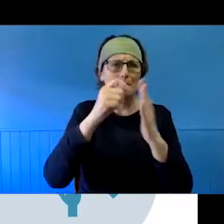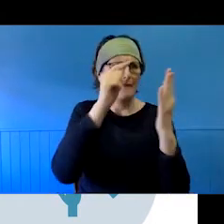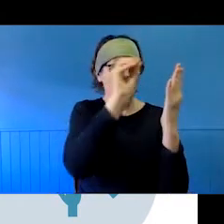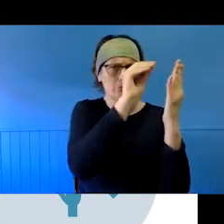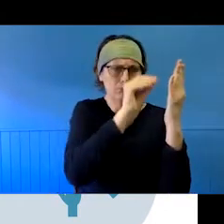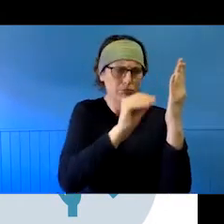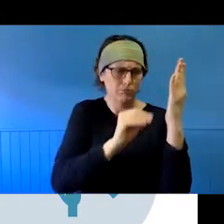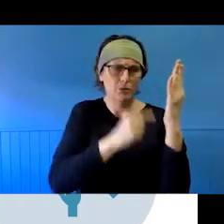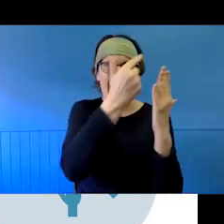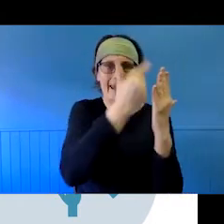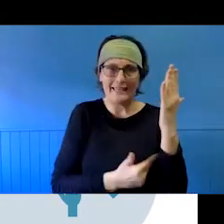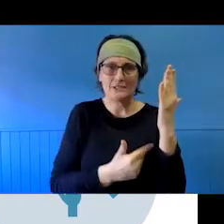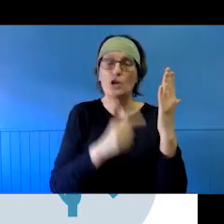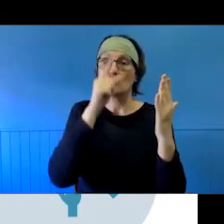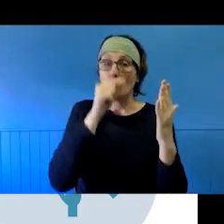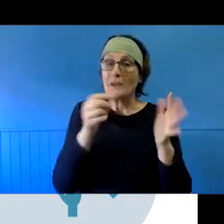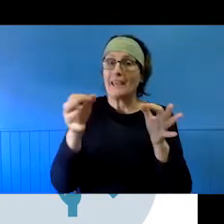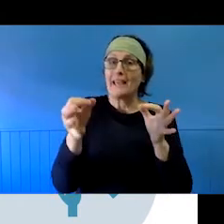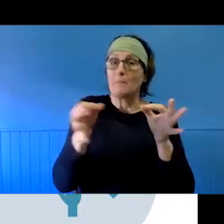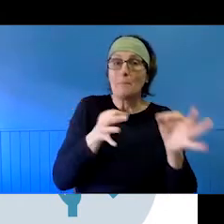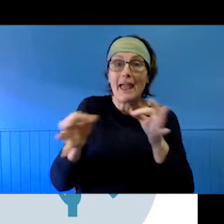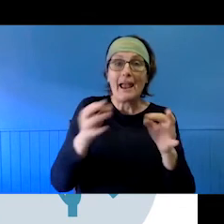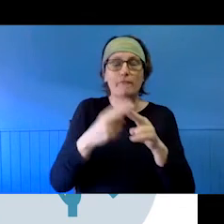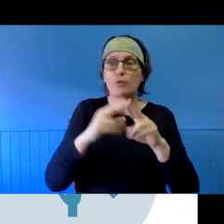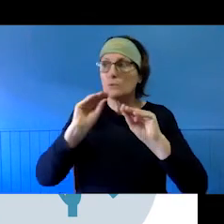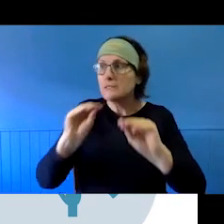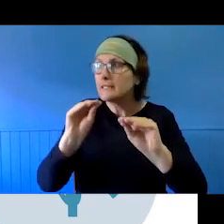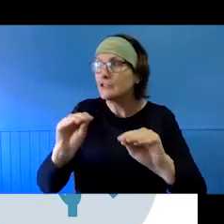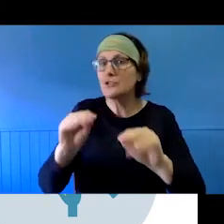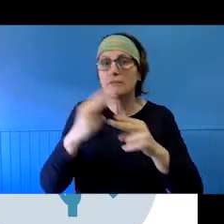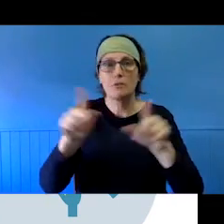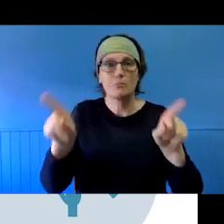we can design for teaching presence, especially in music. So you might